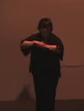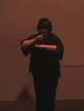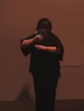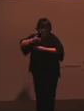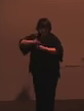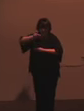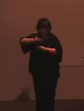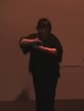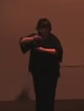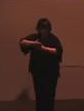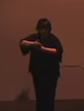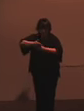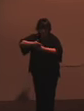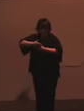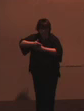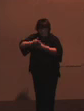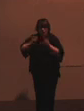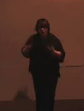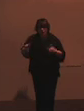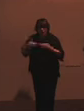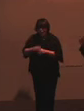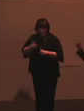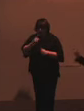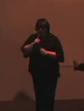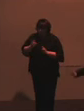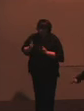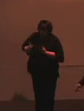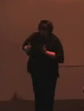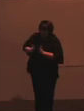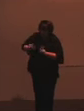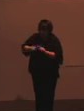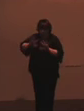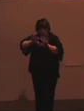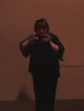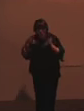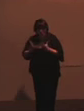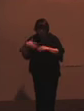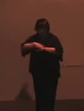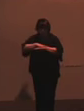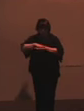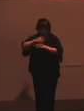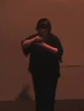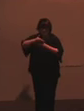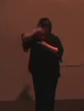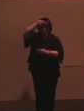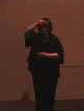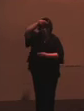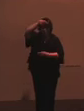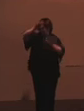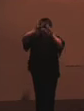So the room is small, but the whole surface is window and facing to the garden, protected garden.